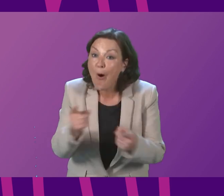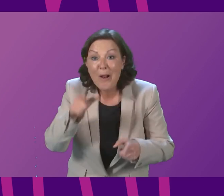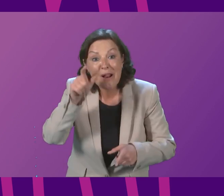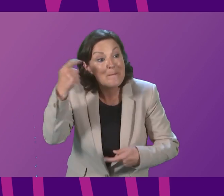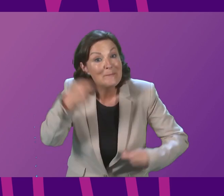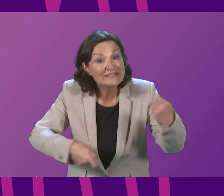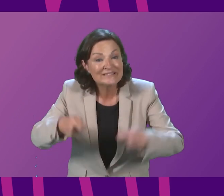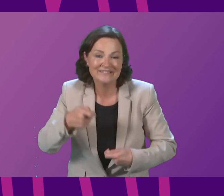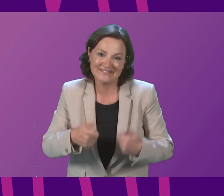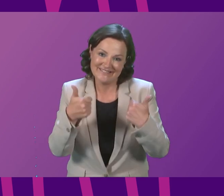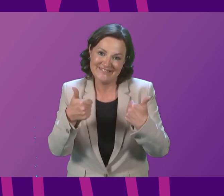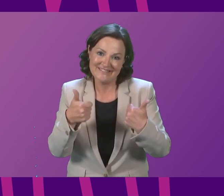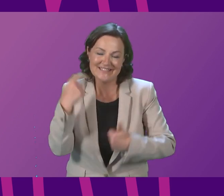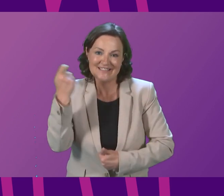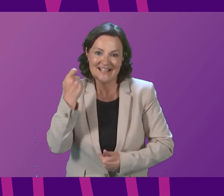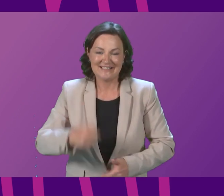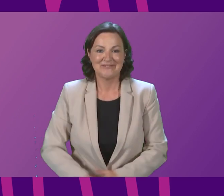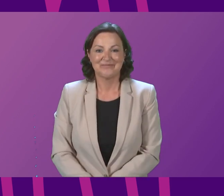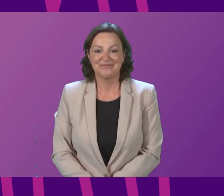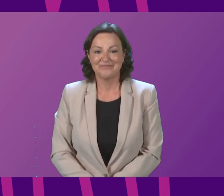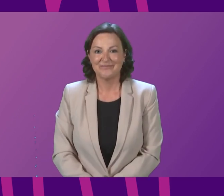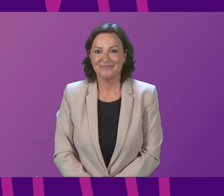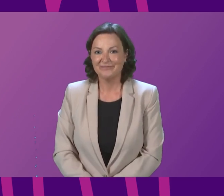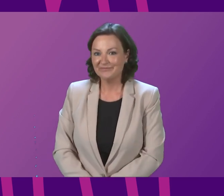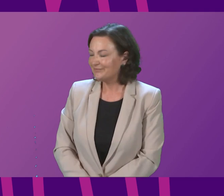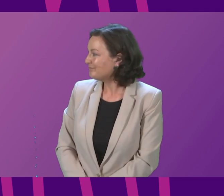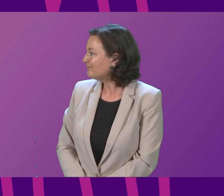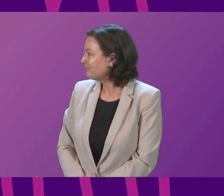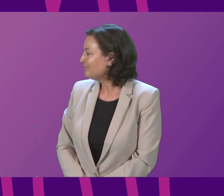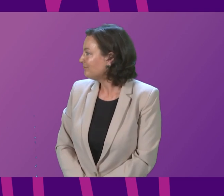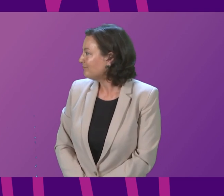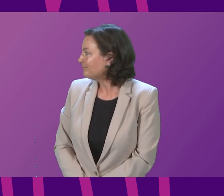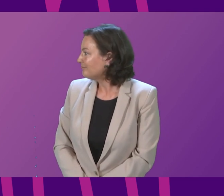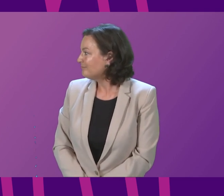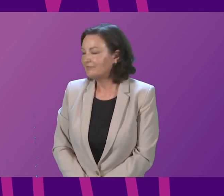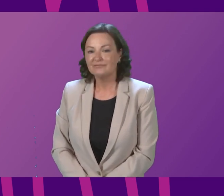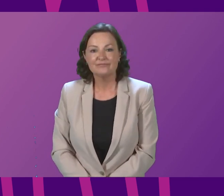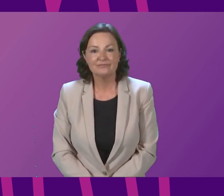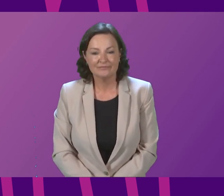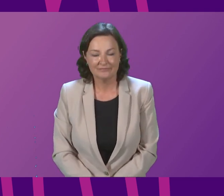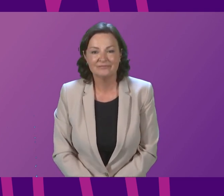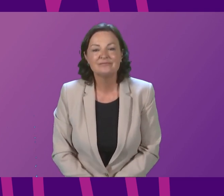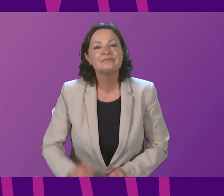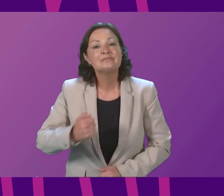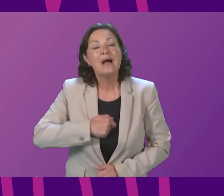My constituent Briege Ward-Foley, who suffers from spina bifida, had bladder surgery in April 2019.